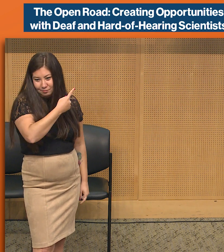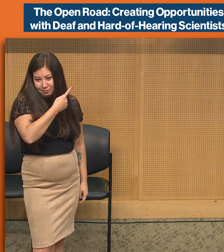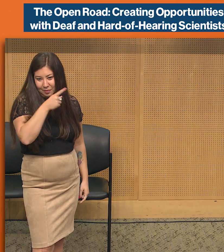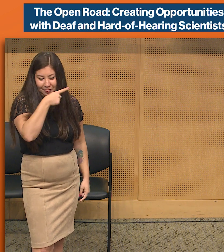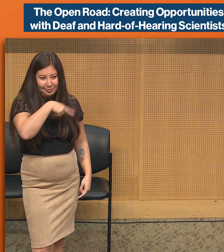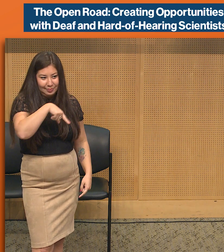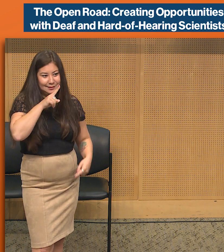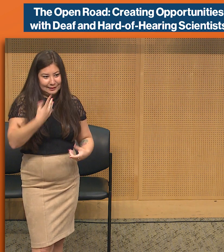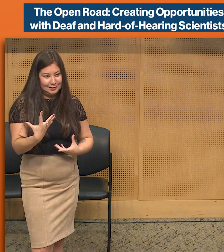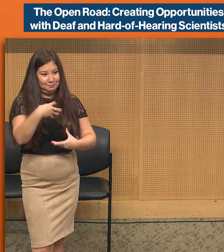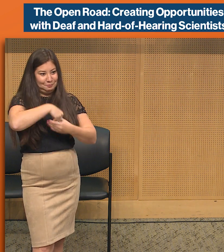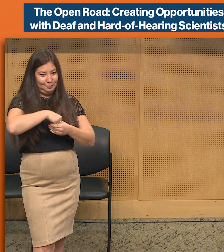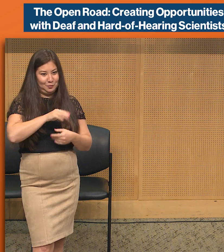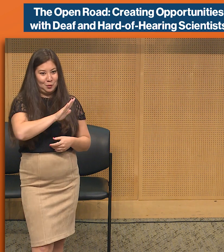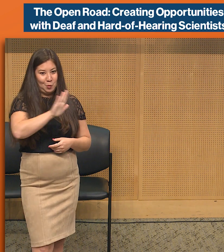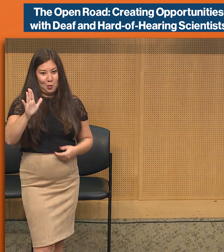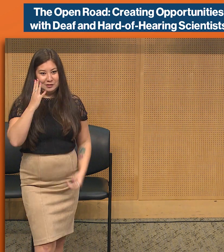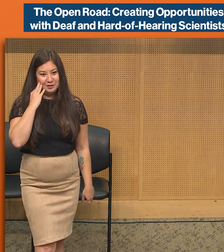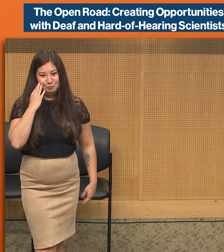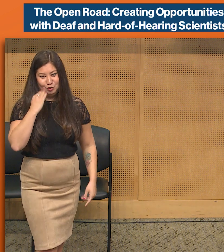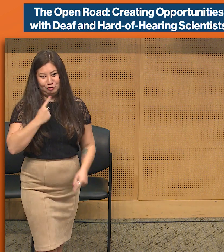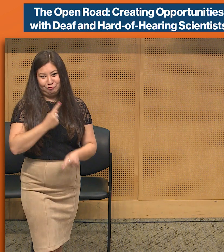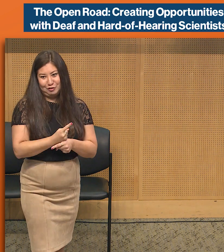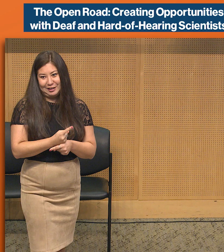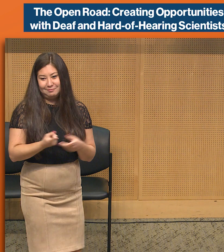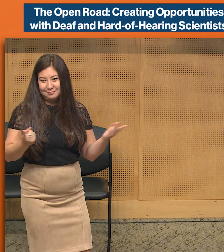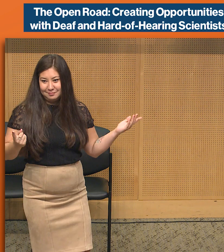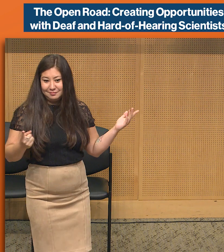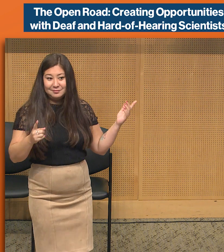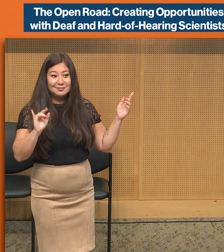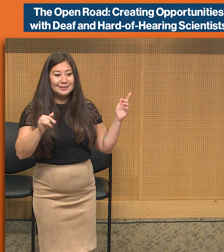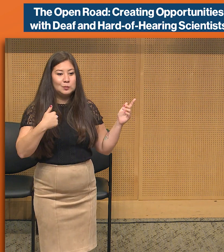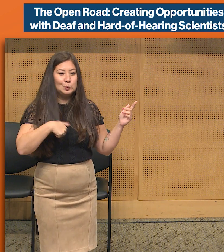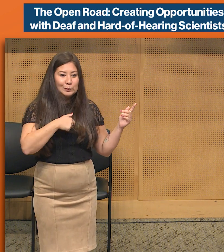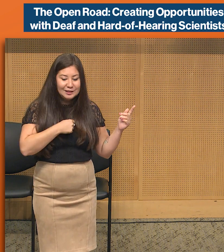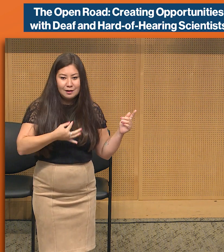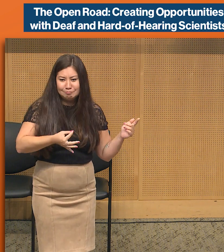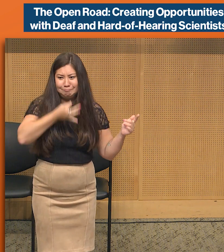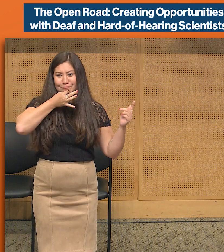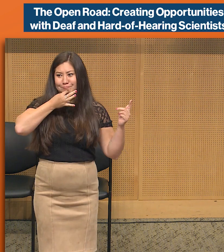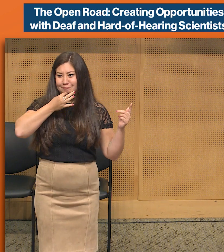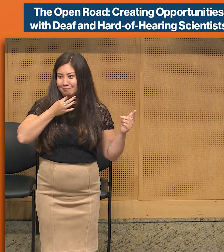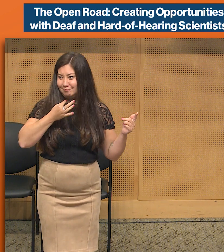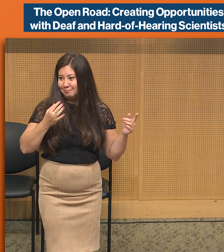We Deaf people already know this. It's part of our lived experience.